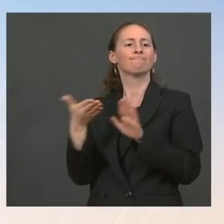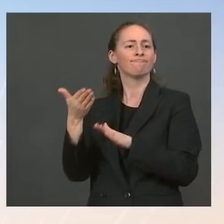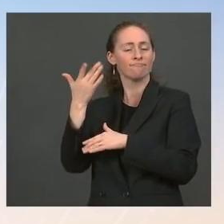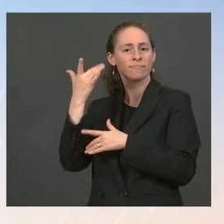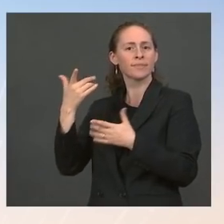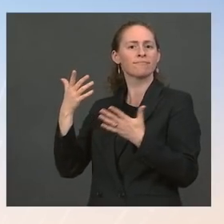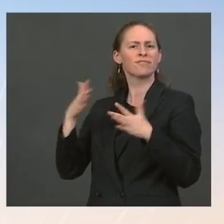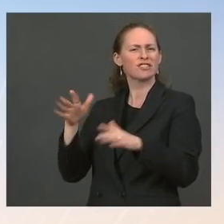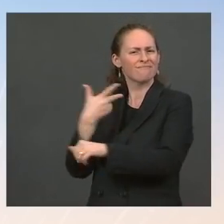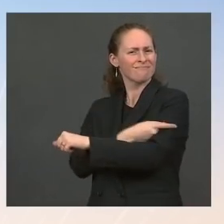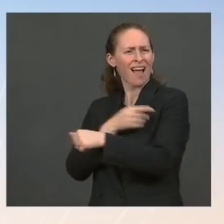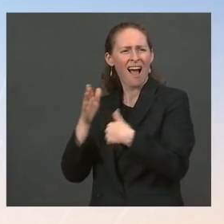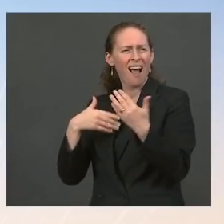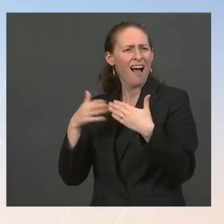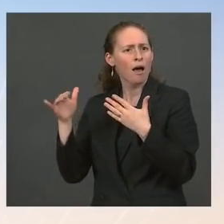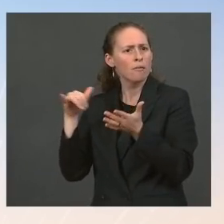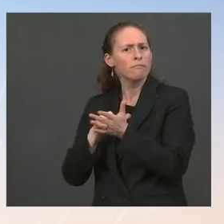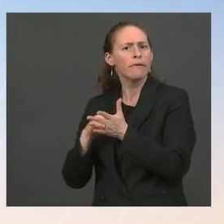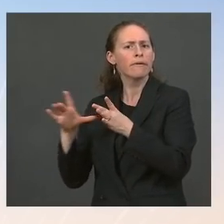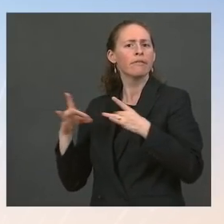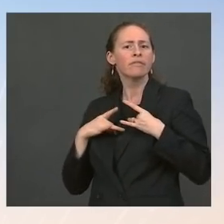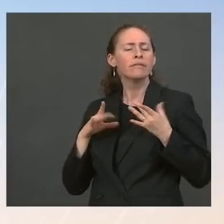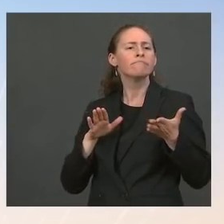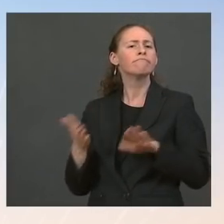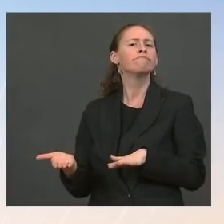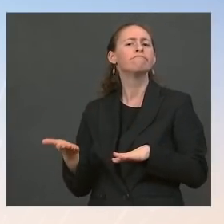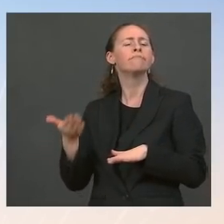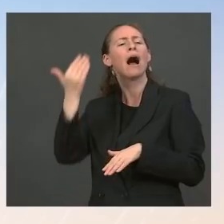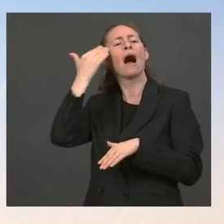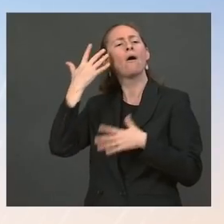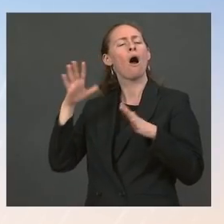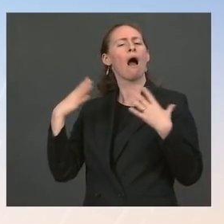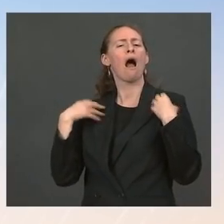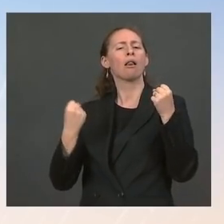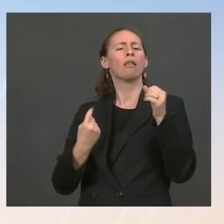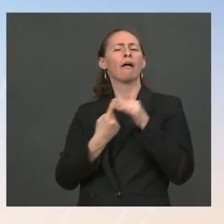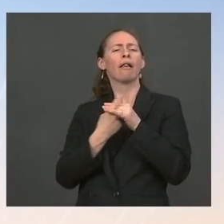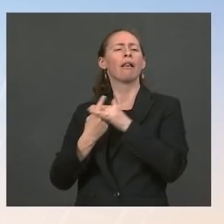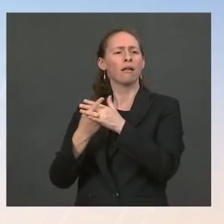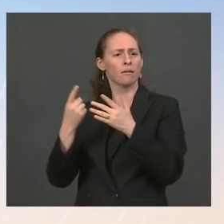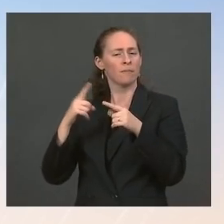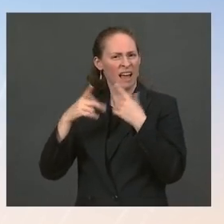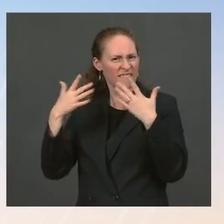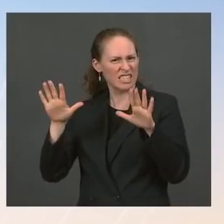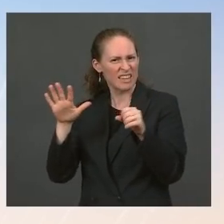and had some vulnerabilities. Because he was fully vaccinated and got COVID that took his life,